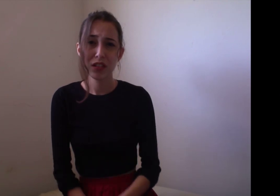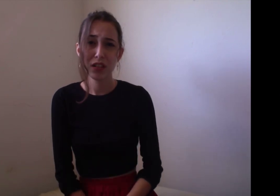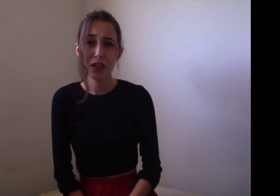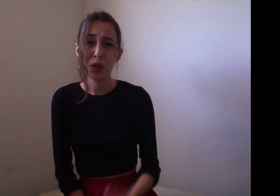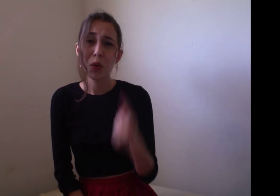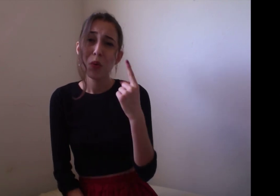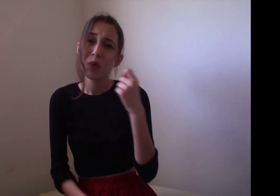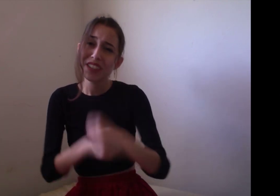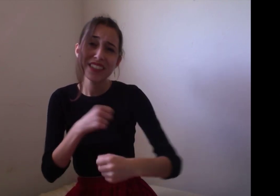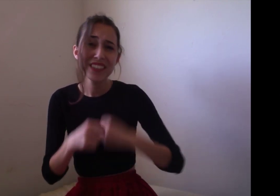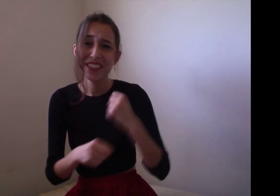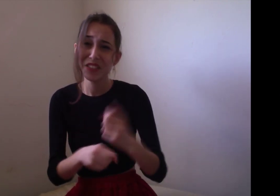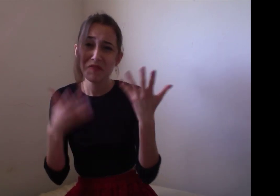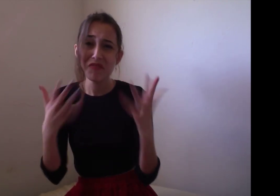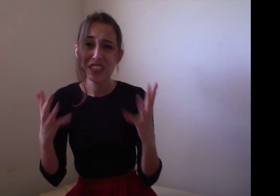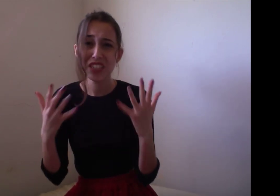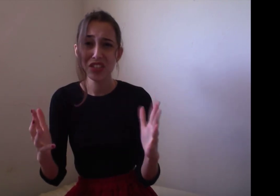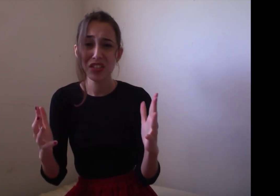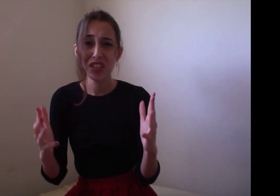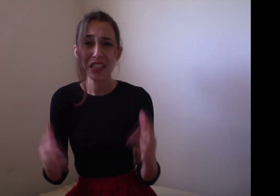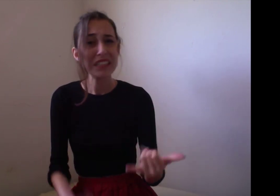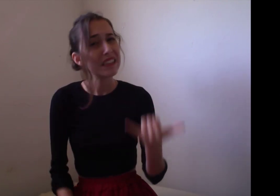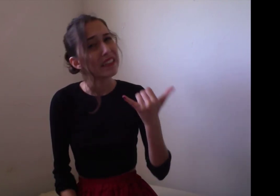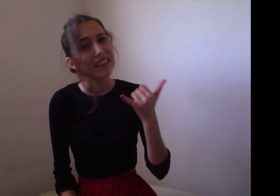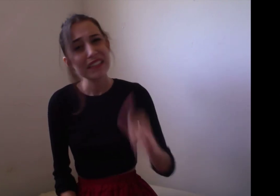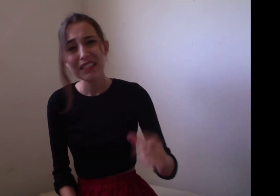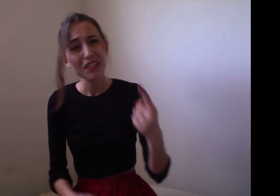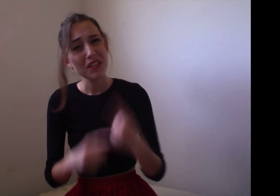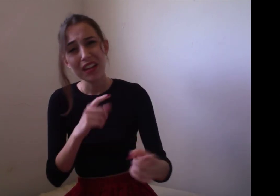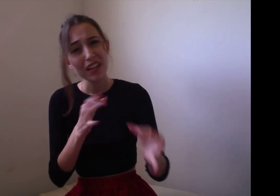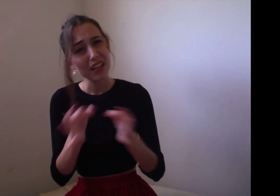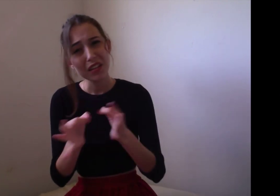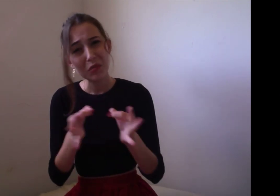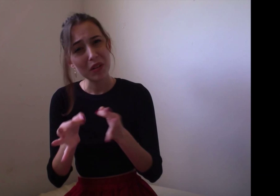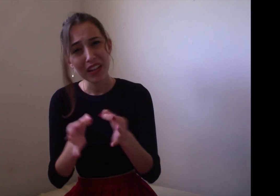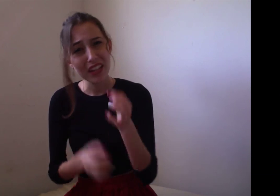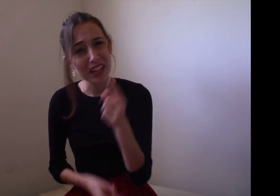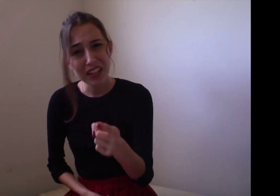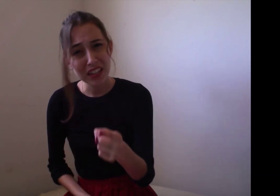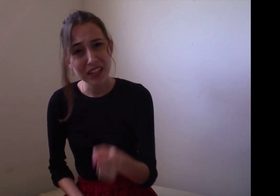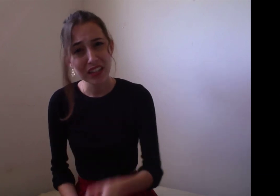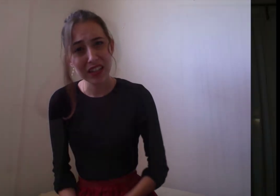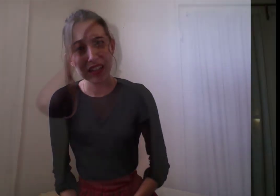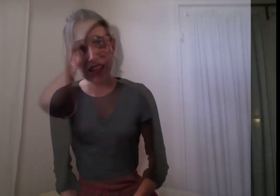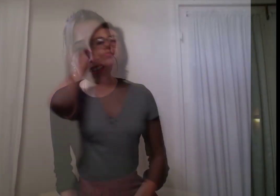that’s what you can’t explain even after a year.